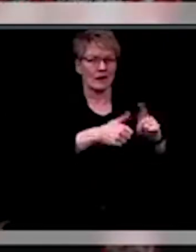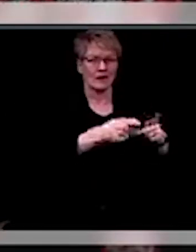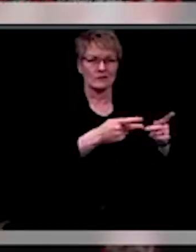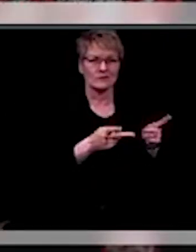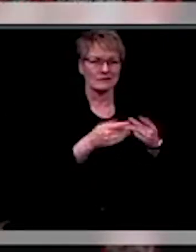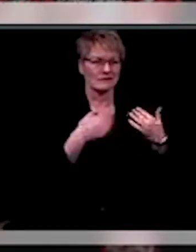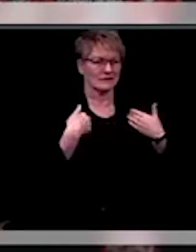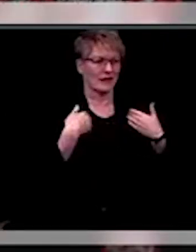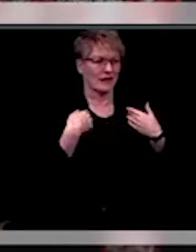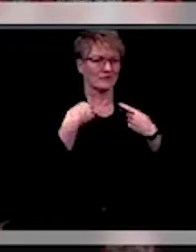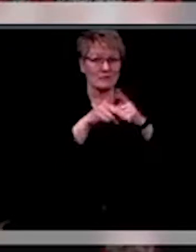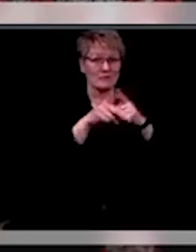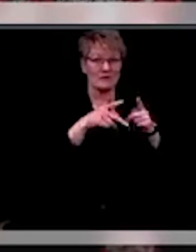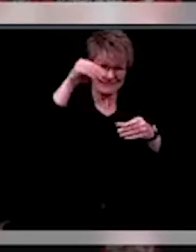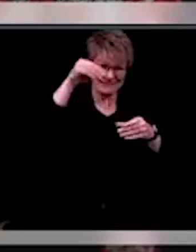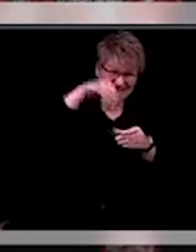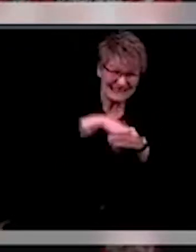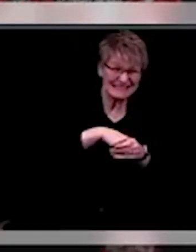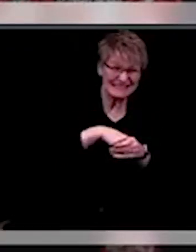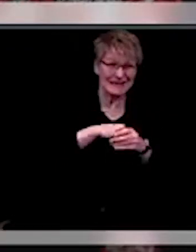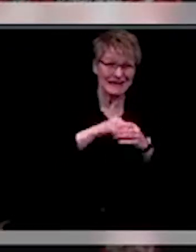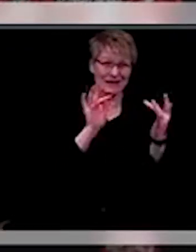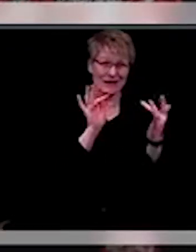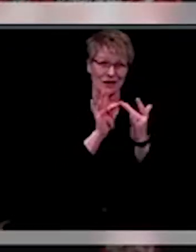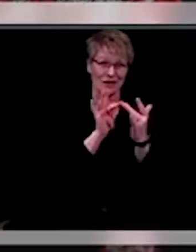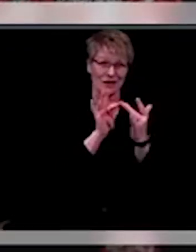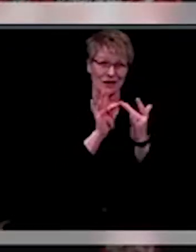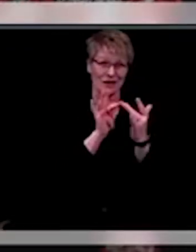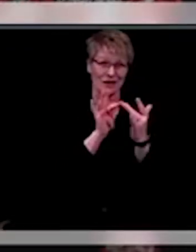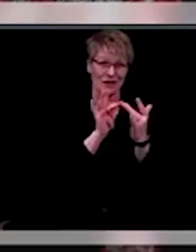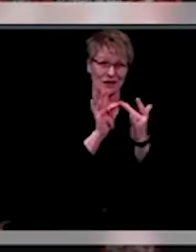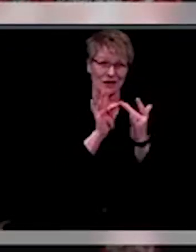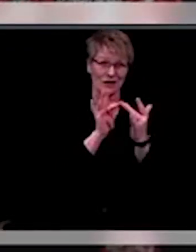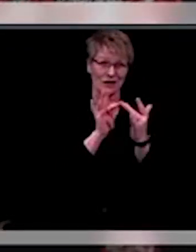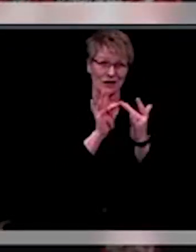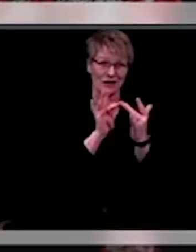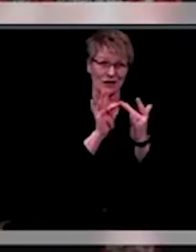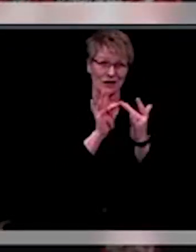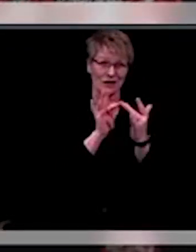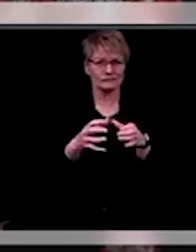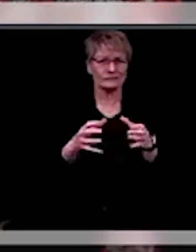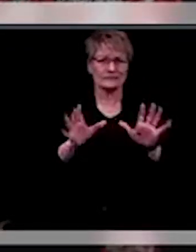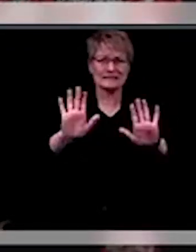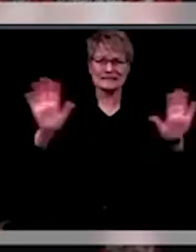We highly recommend avoiding social gatherings. That's where transmission can readily happen,